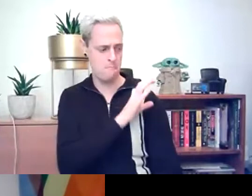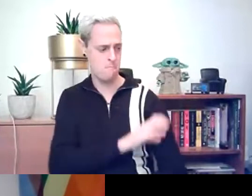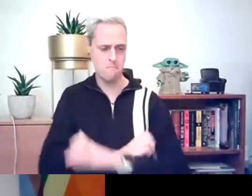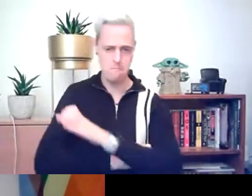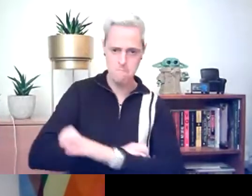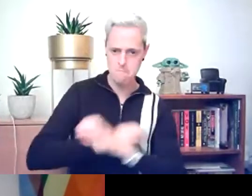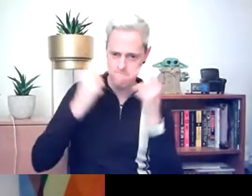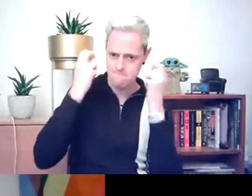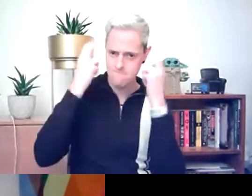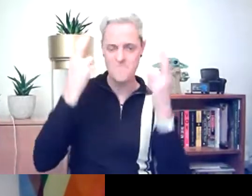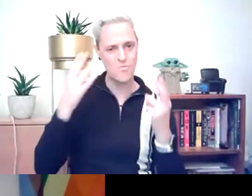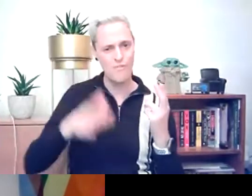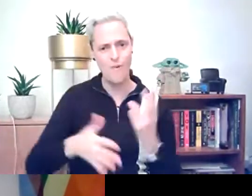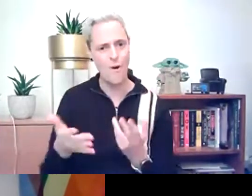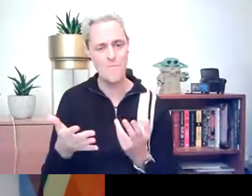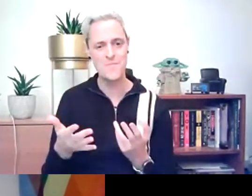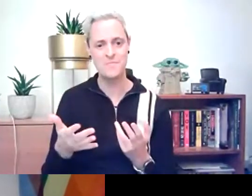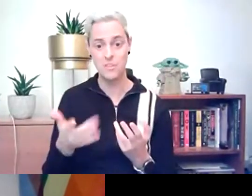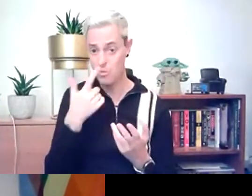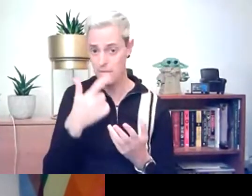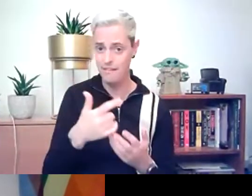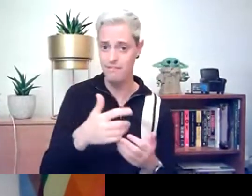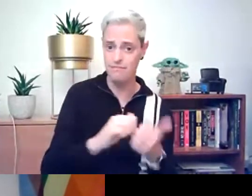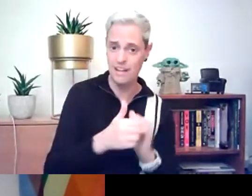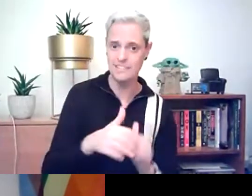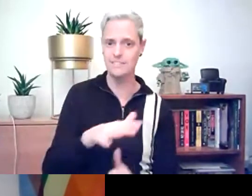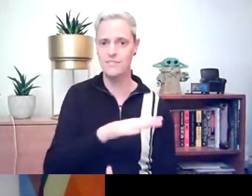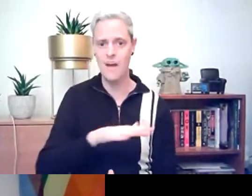18:33:33 you say it can be family members, friends, colleagues that you like and get